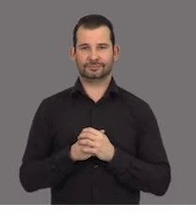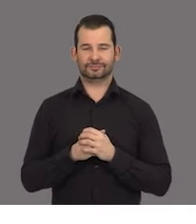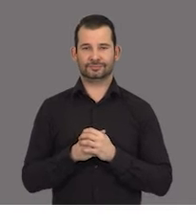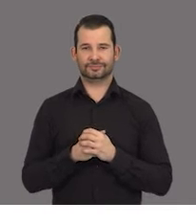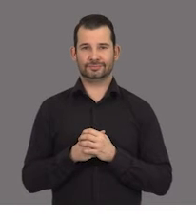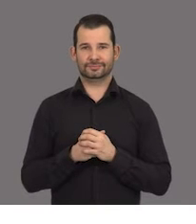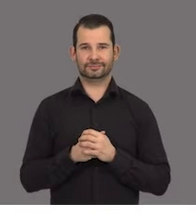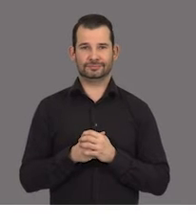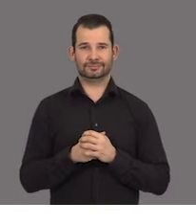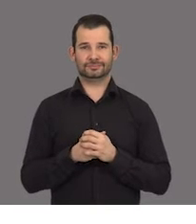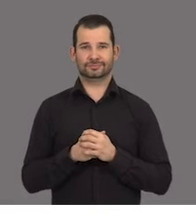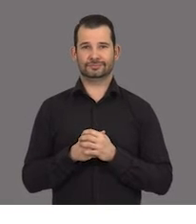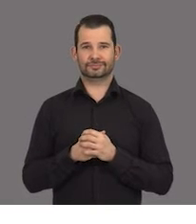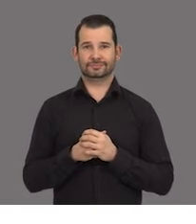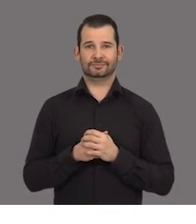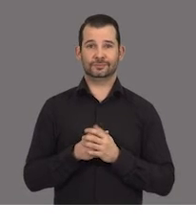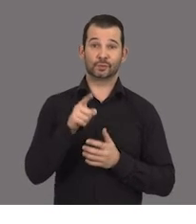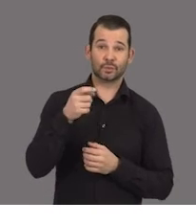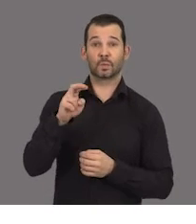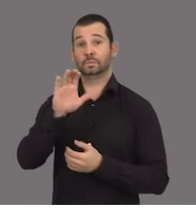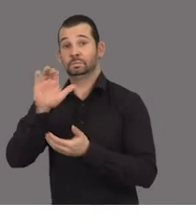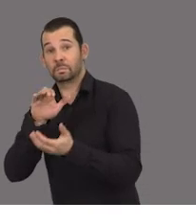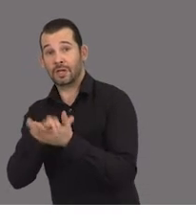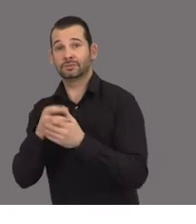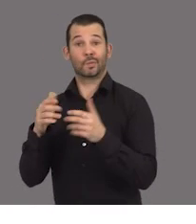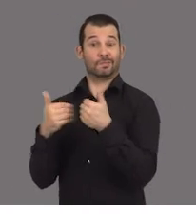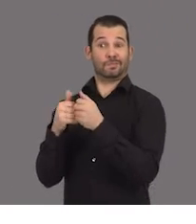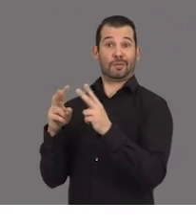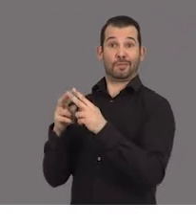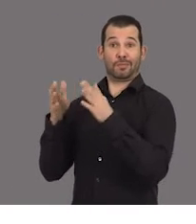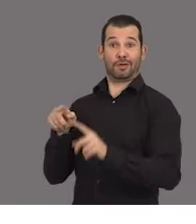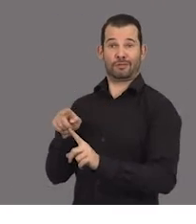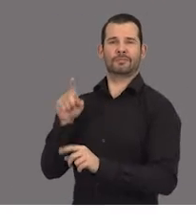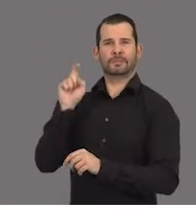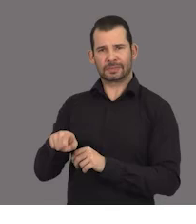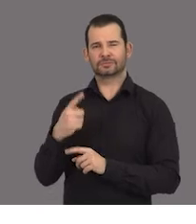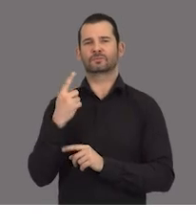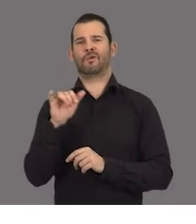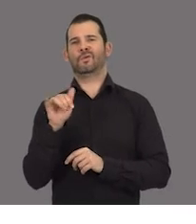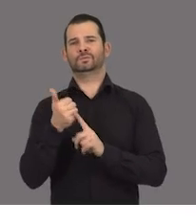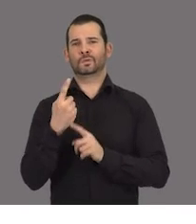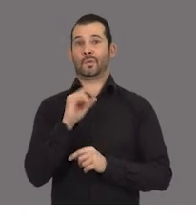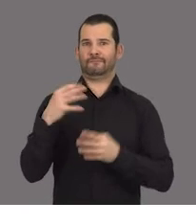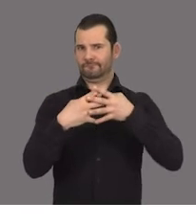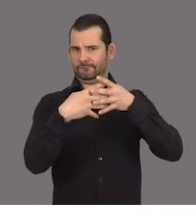You or your spouse or common-law partner must also be one of the following: